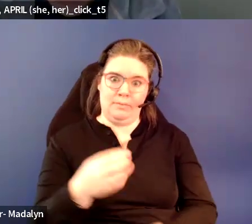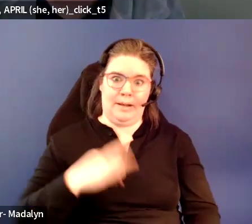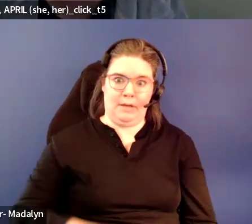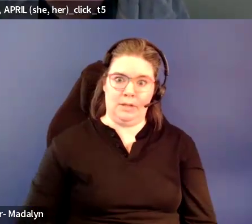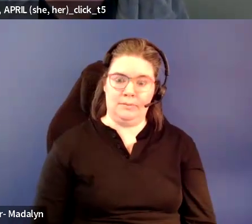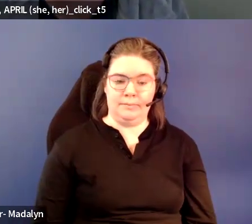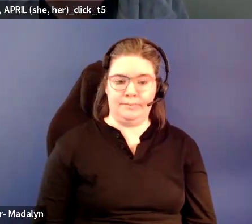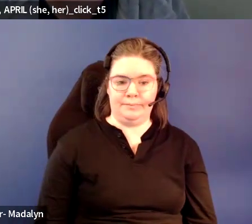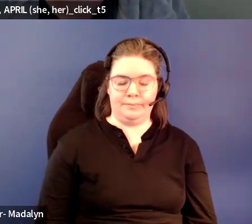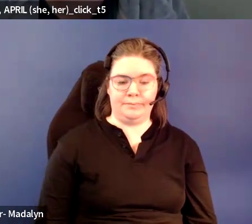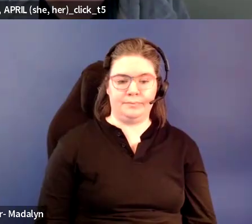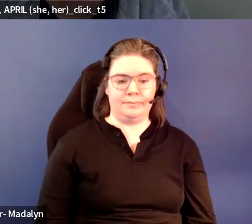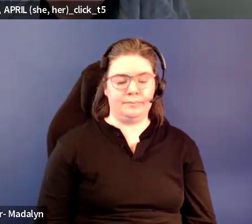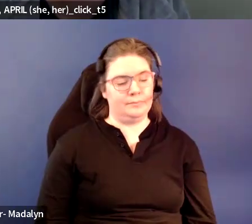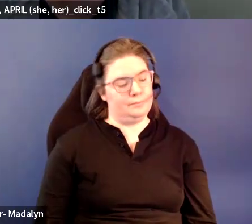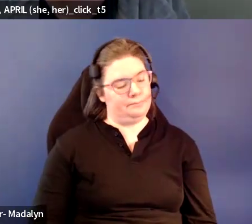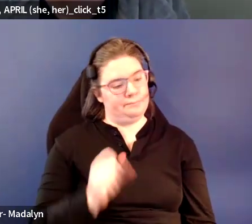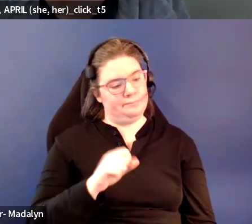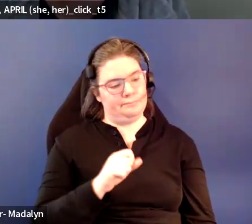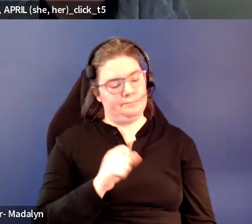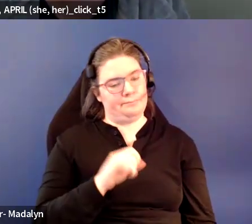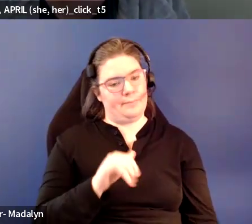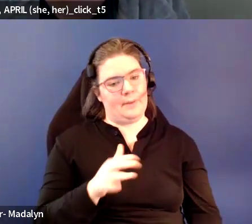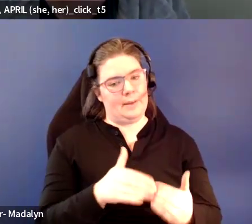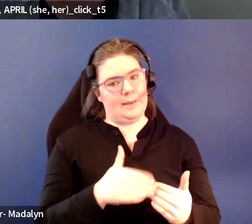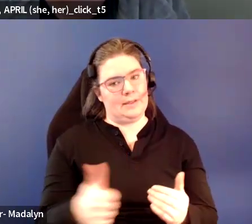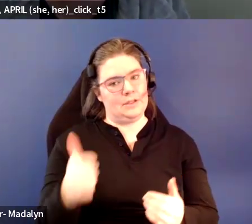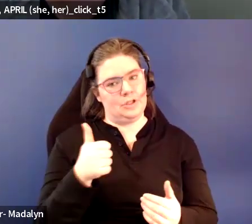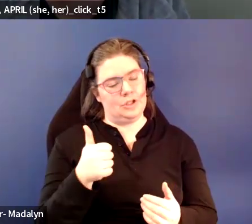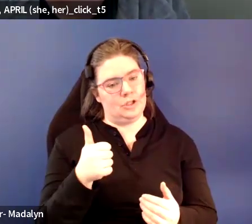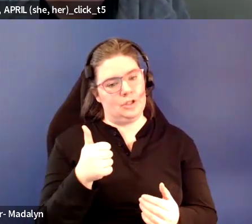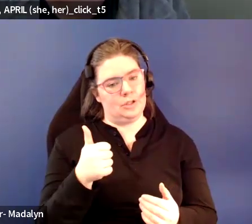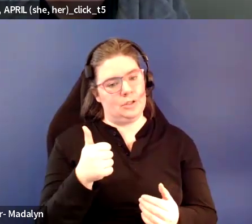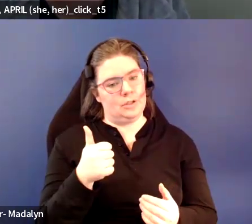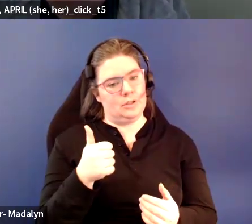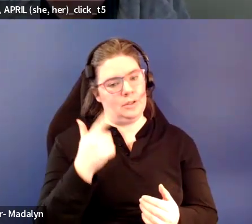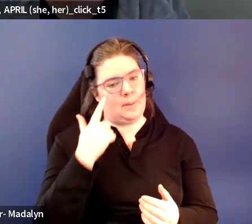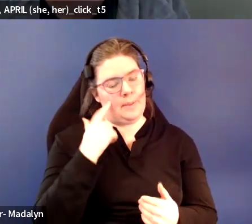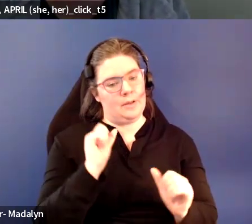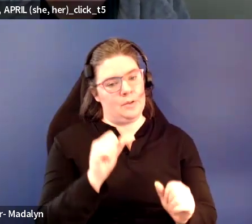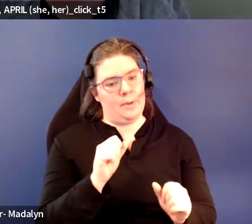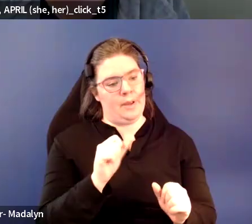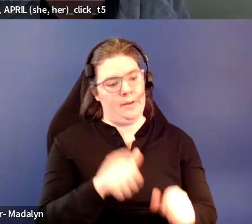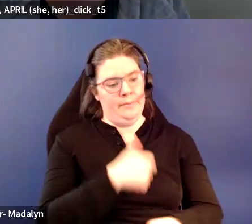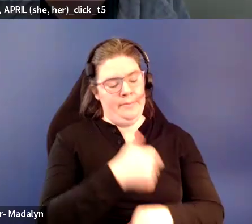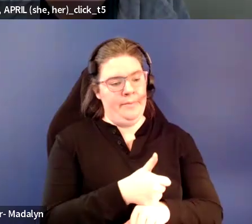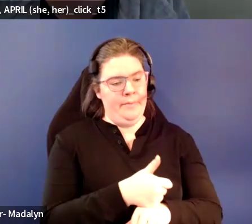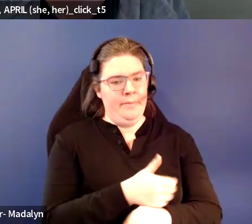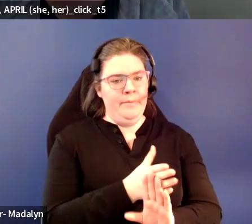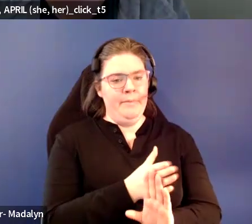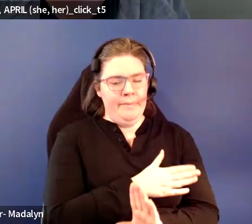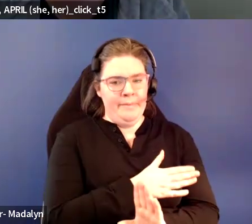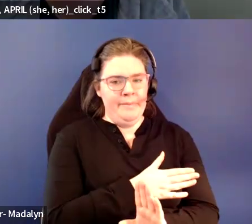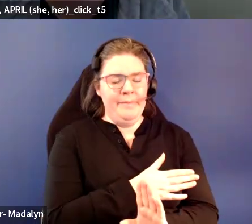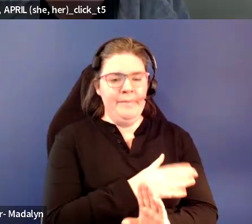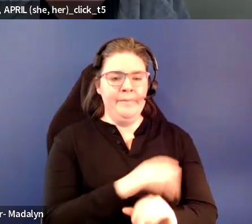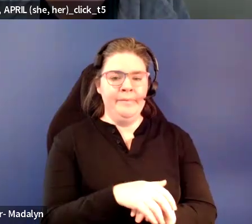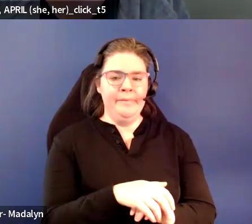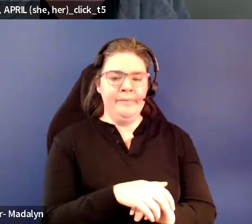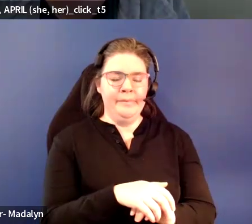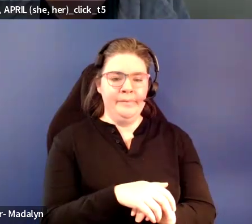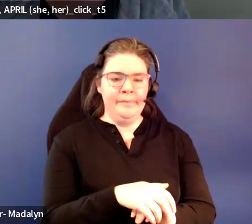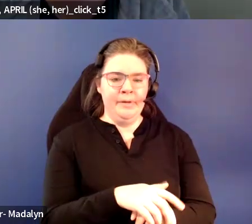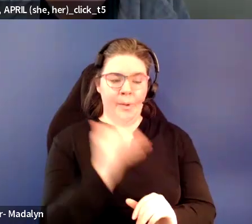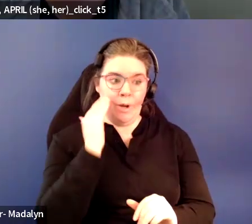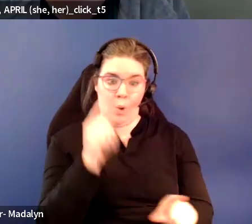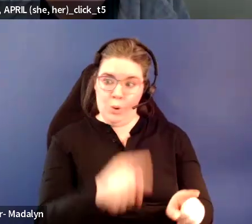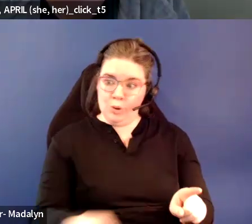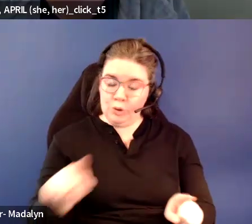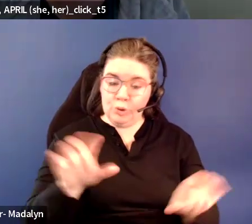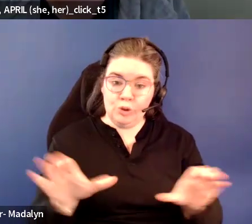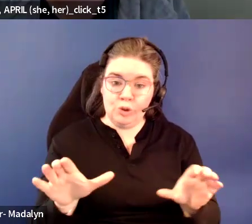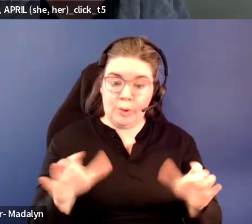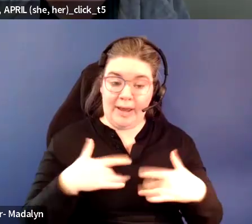Carolyn Grawi: Right? Well, I think that one would be easier because we'd be able to pre set that up going forward to say all these places. We know you're going to be doing this this and this. We'd like to be in on that